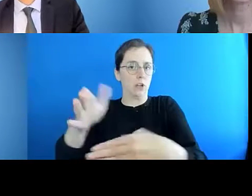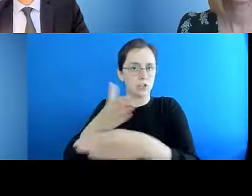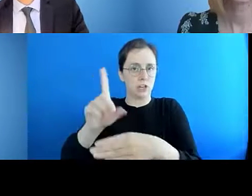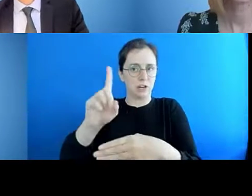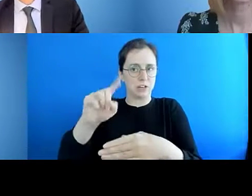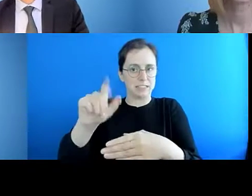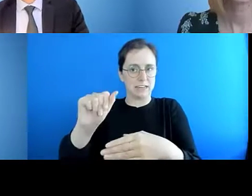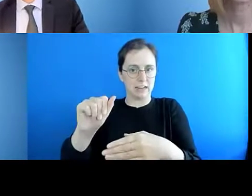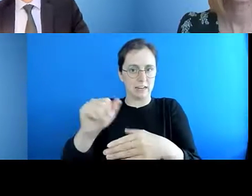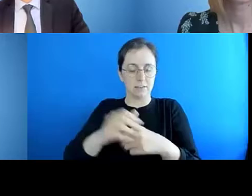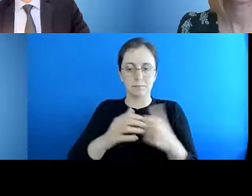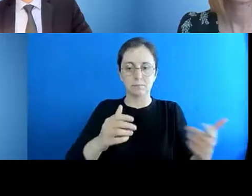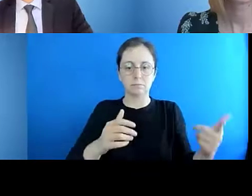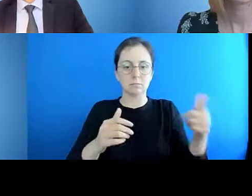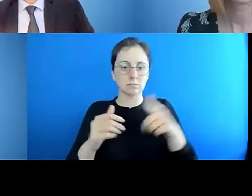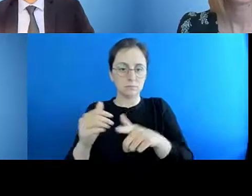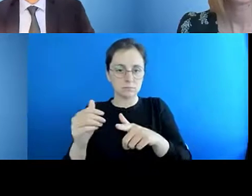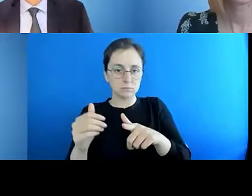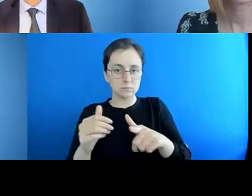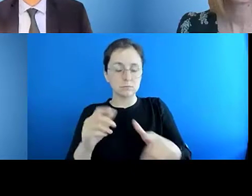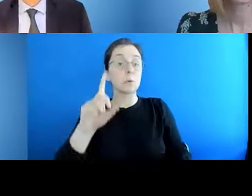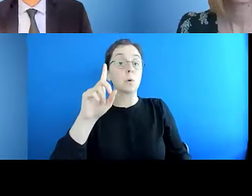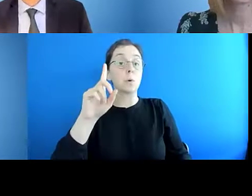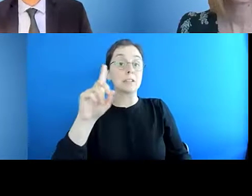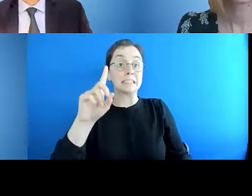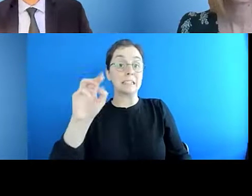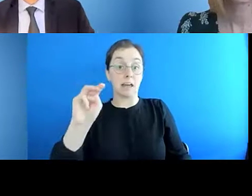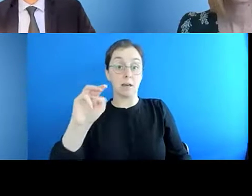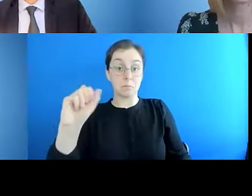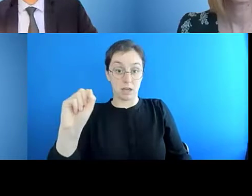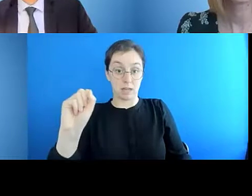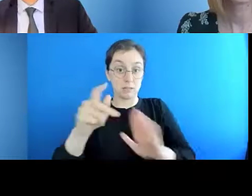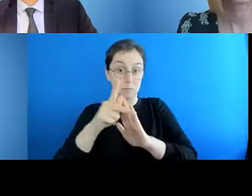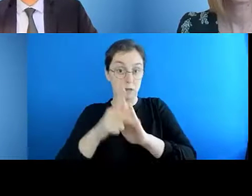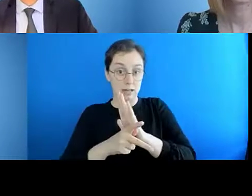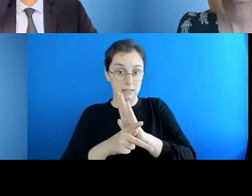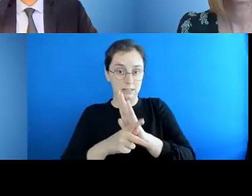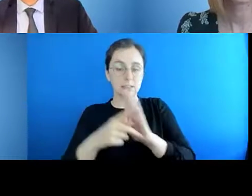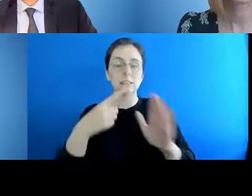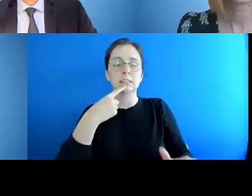Taunton Paine: Sure, so the Data Management and Sharing Policy indicates that data should be shared